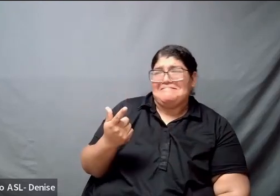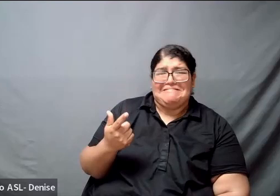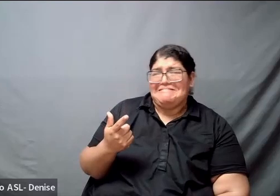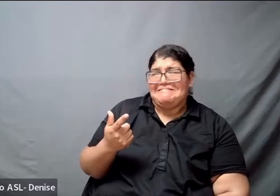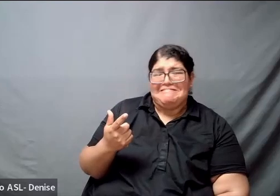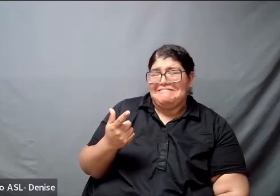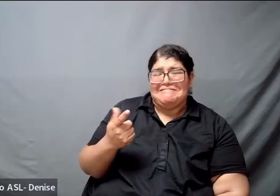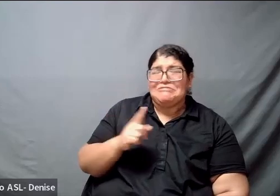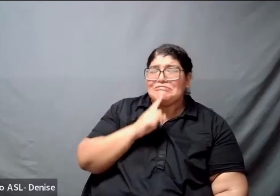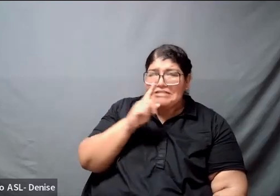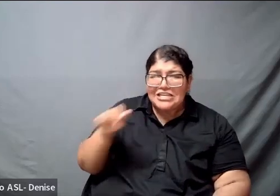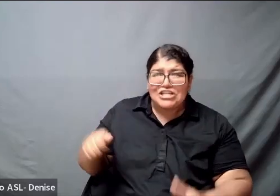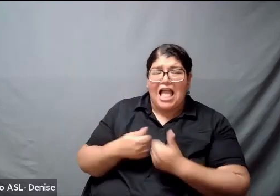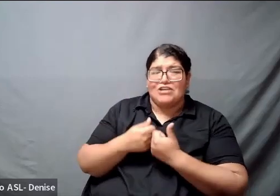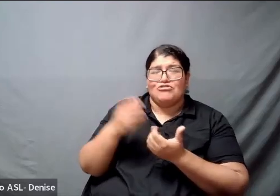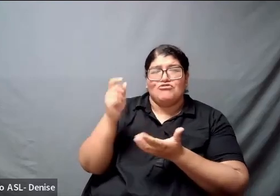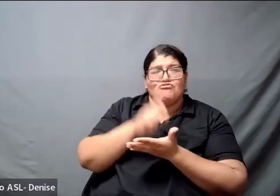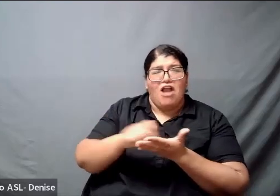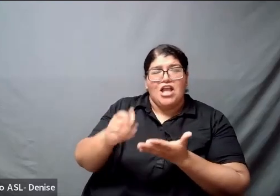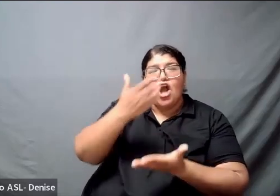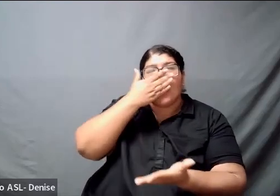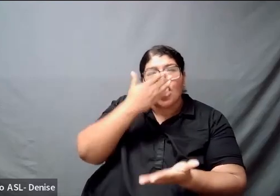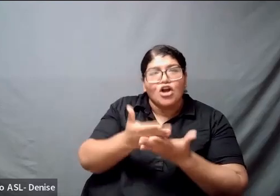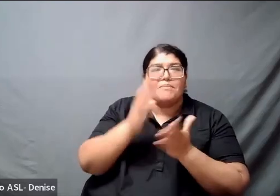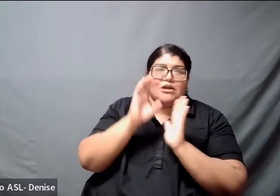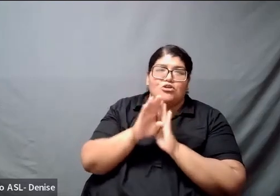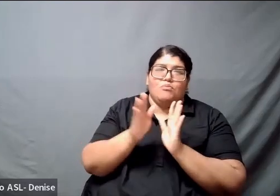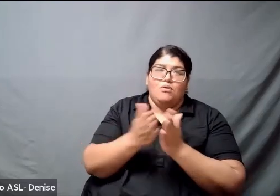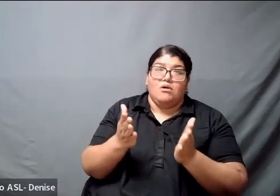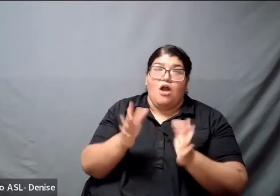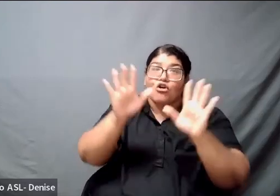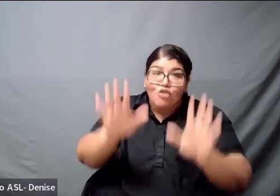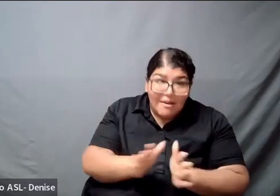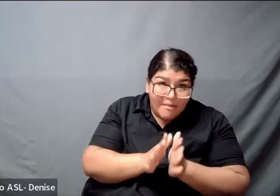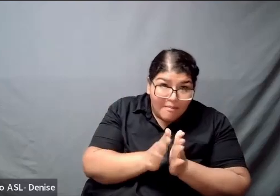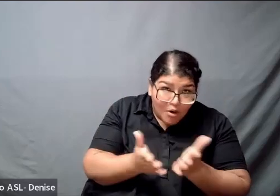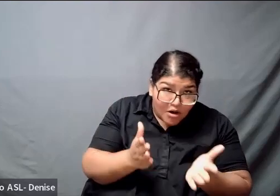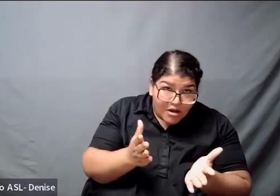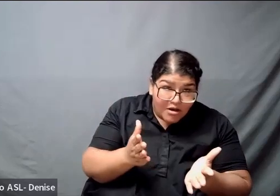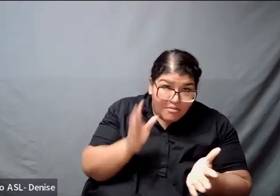really hard to write a good picture book, a great picture book. If you're going to write a picture book.